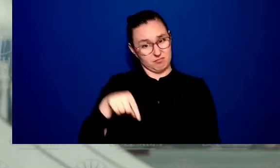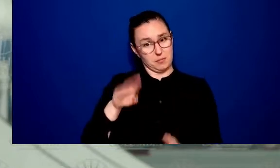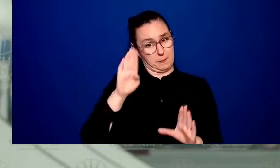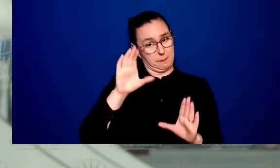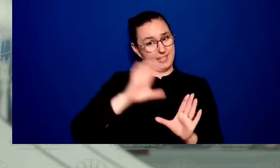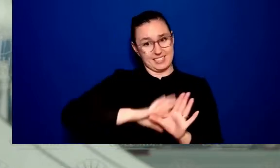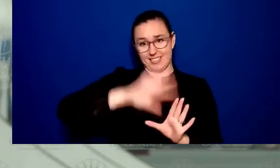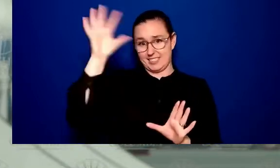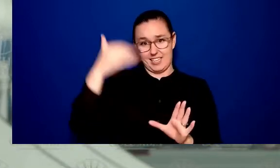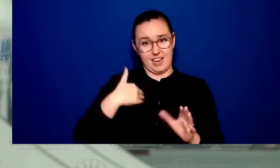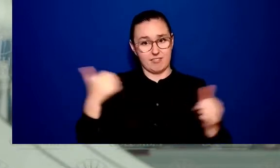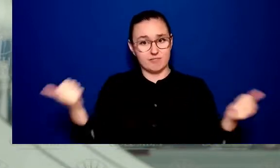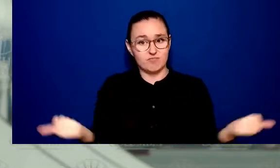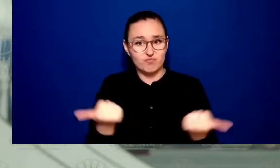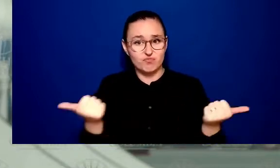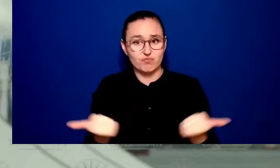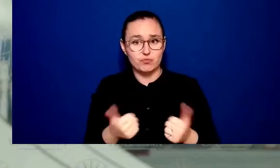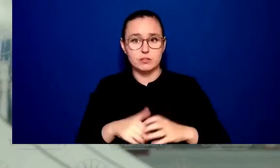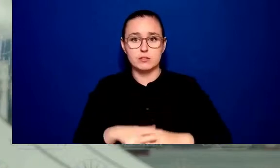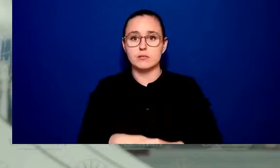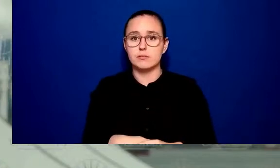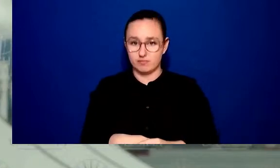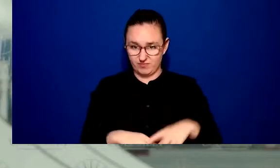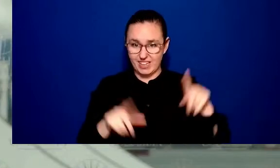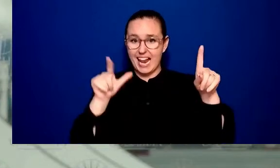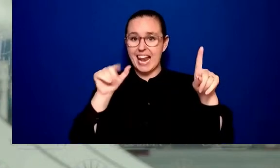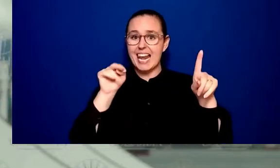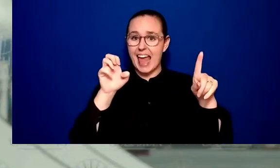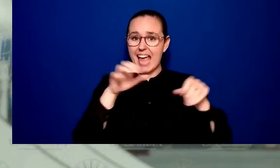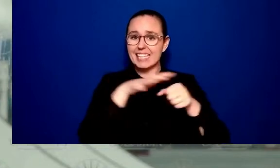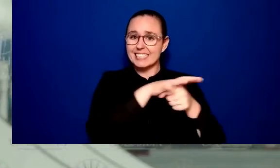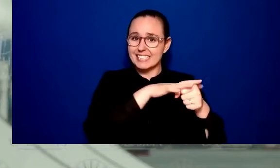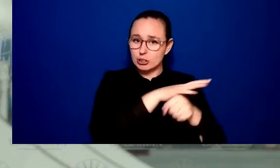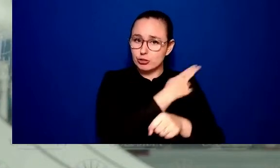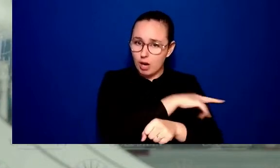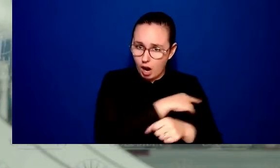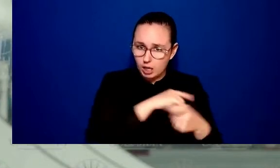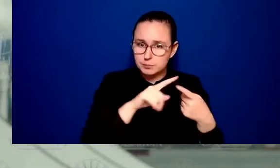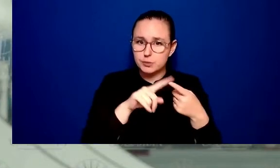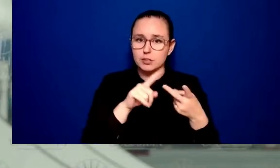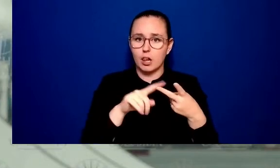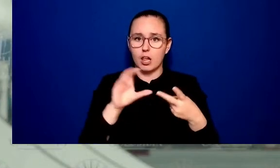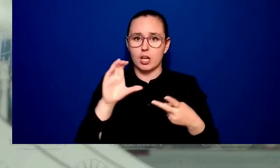like. I checked with the chat with Primary care Center, the